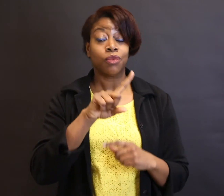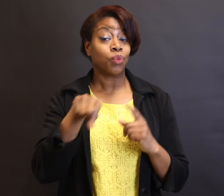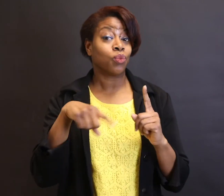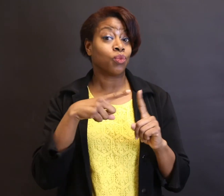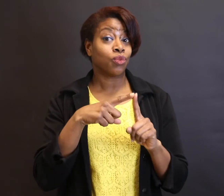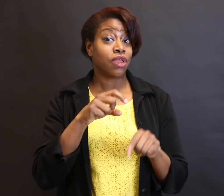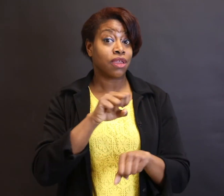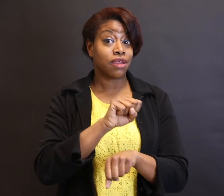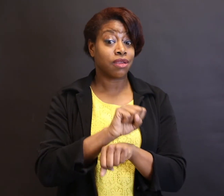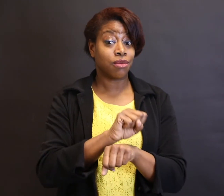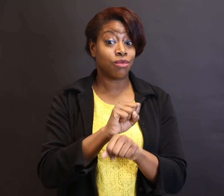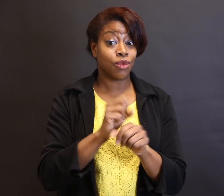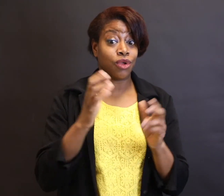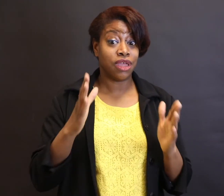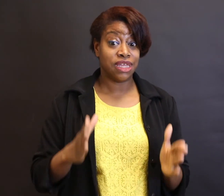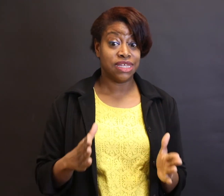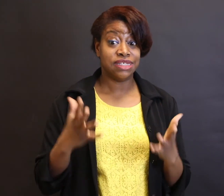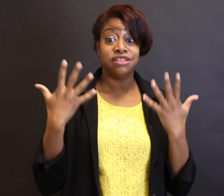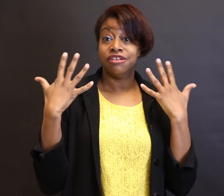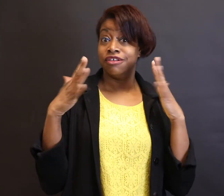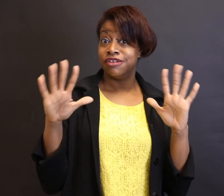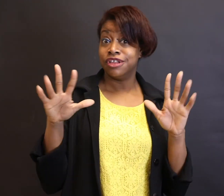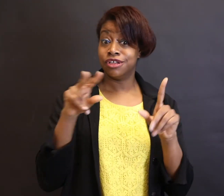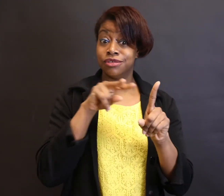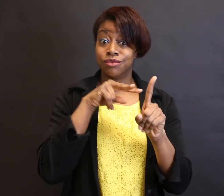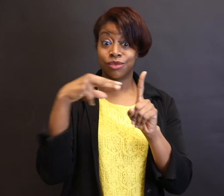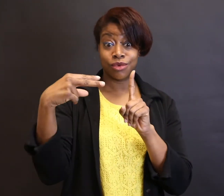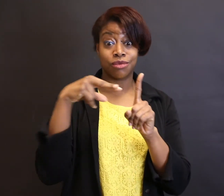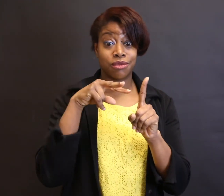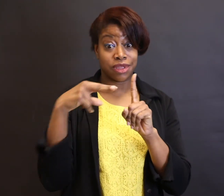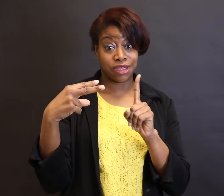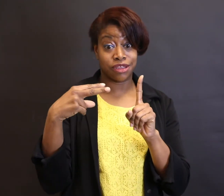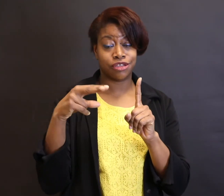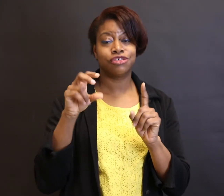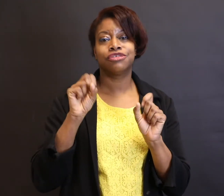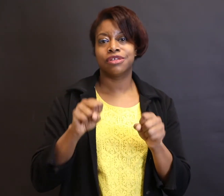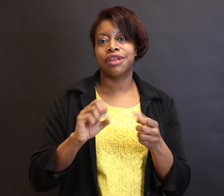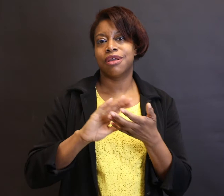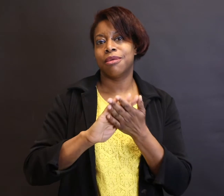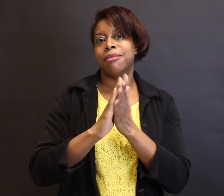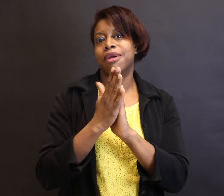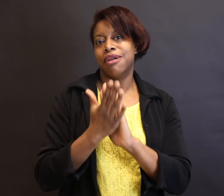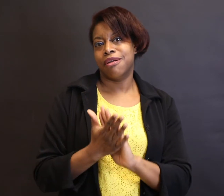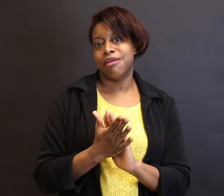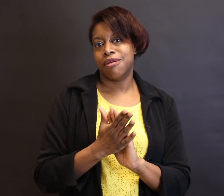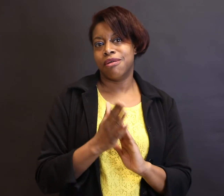When the employee completes probation, he or she becomes an